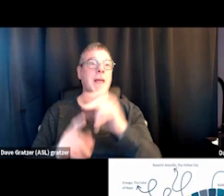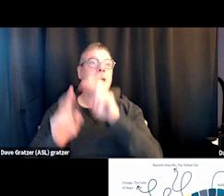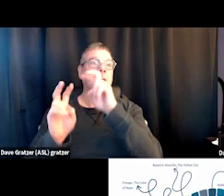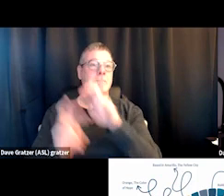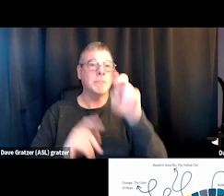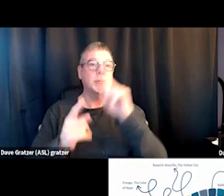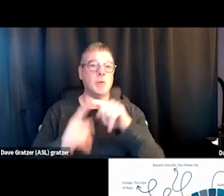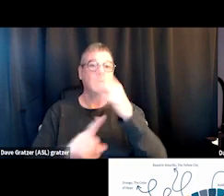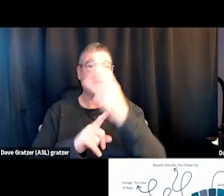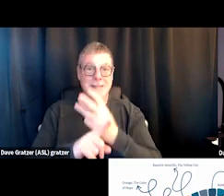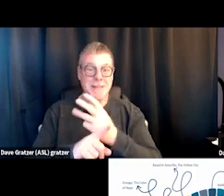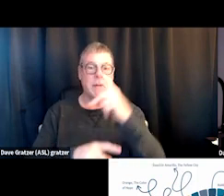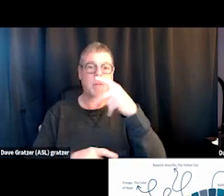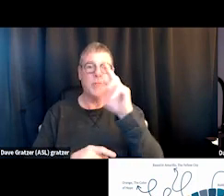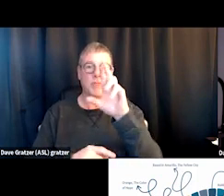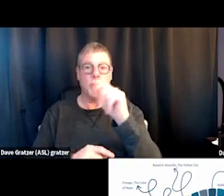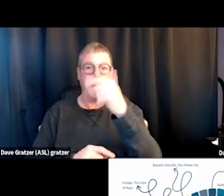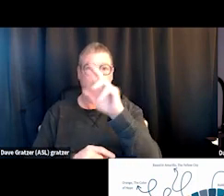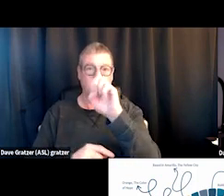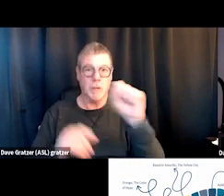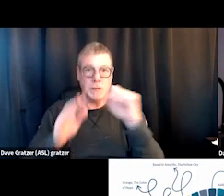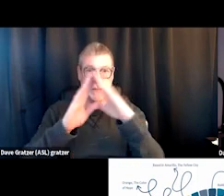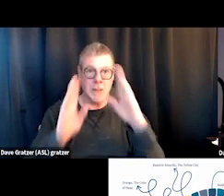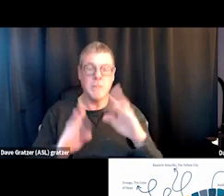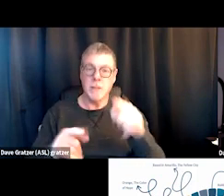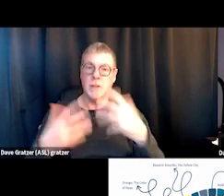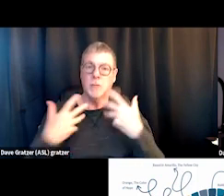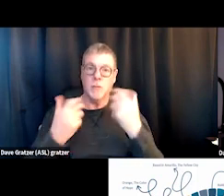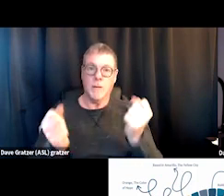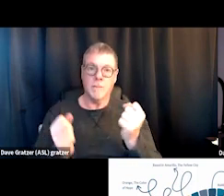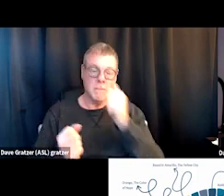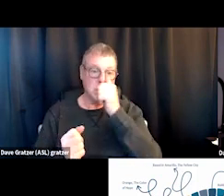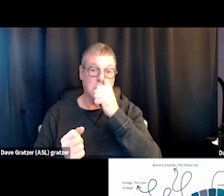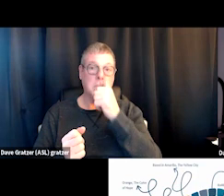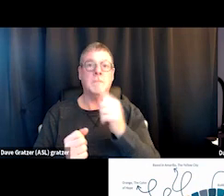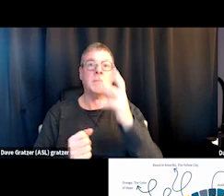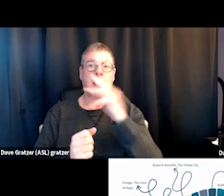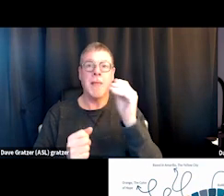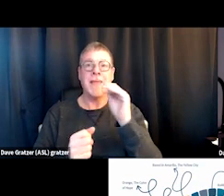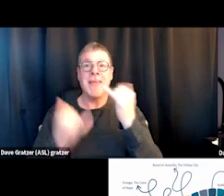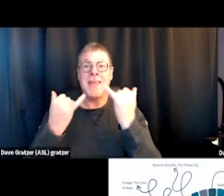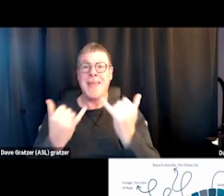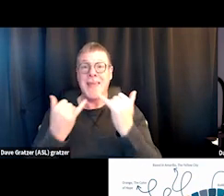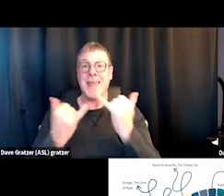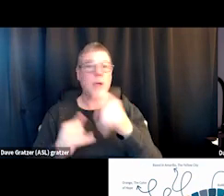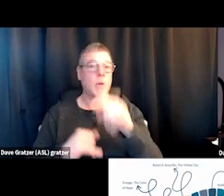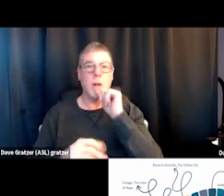they then are in this recovery housing scenario, so that does apply. And now, you know, they're not going through withdrawal management since,